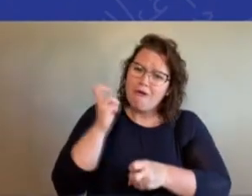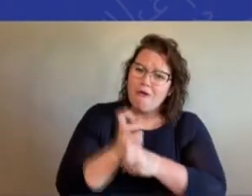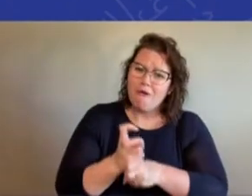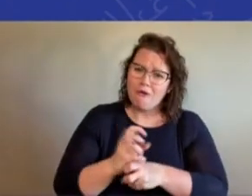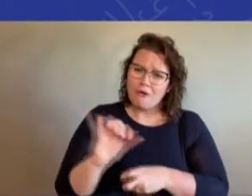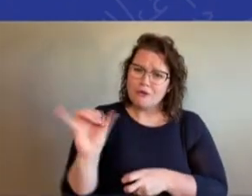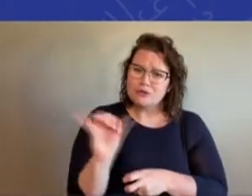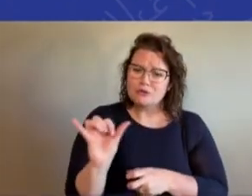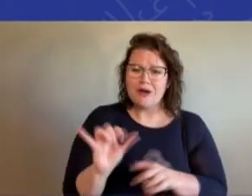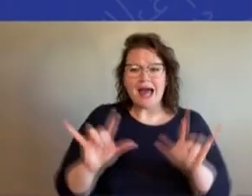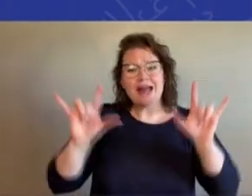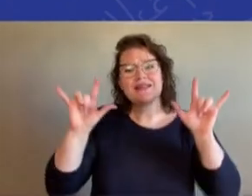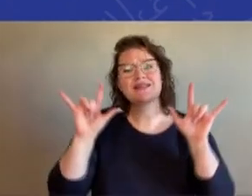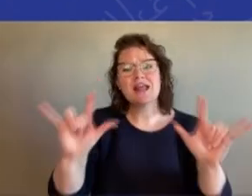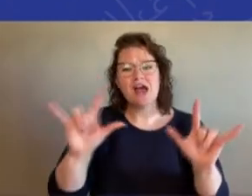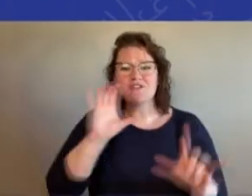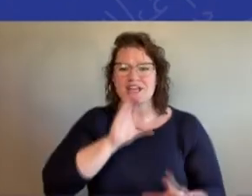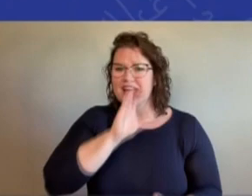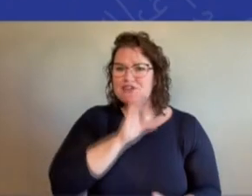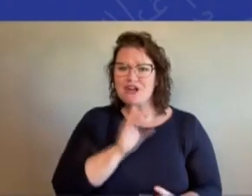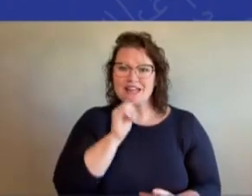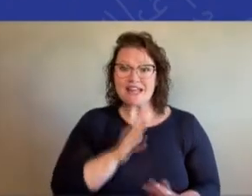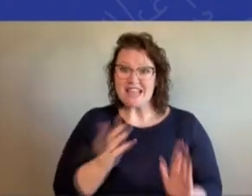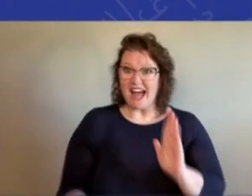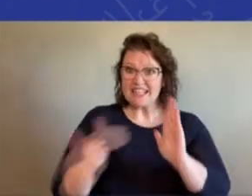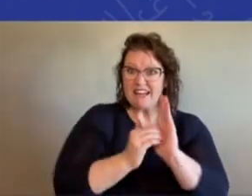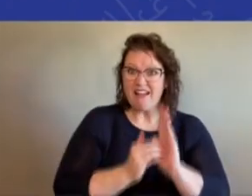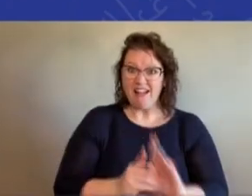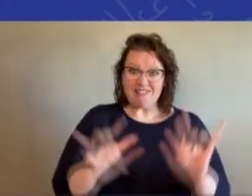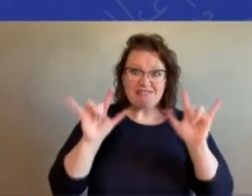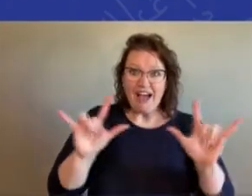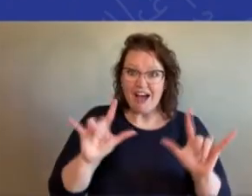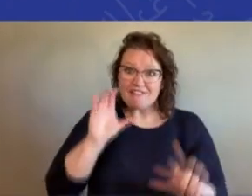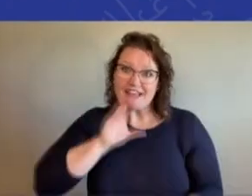stuff. Thank you so much for working so